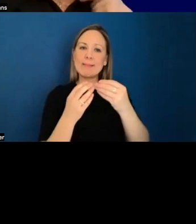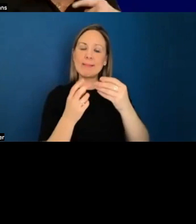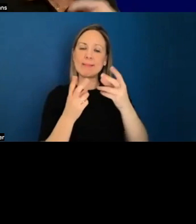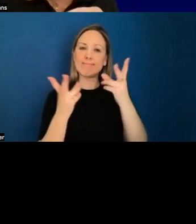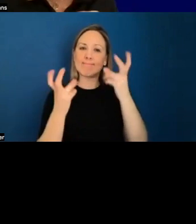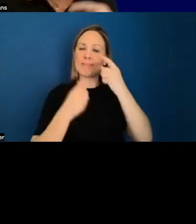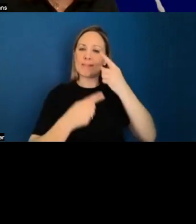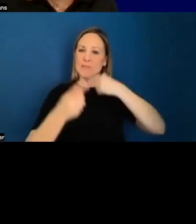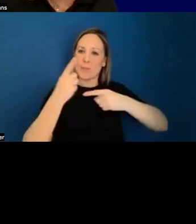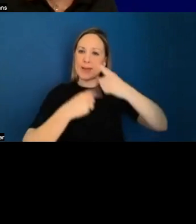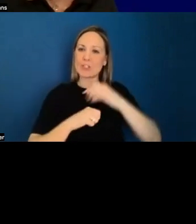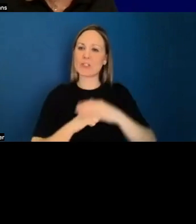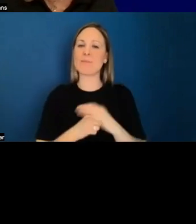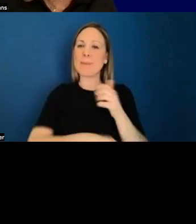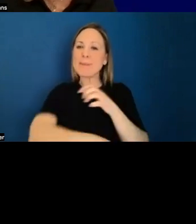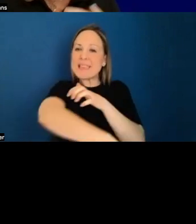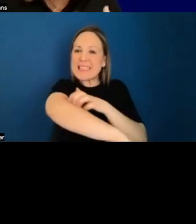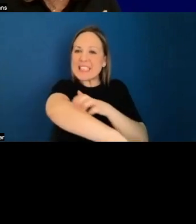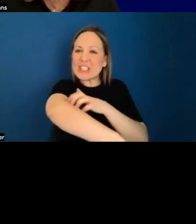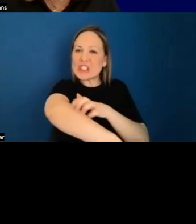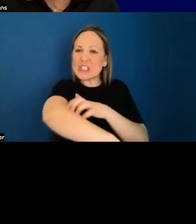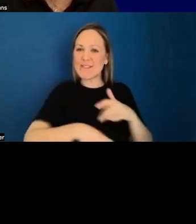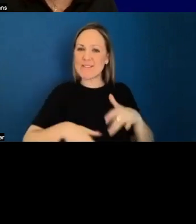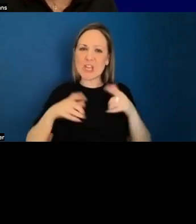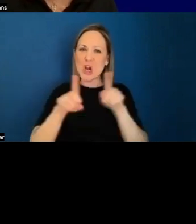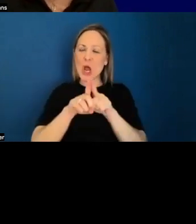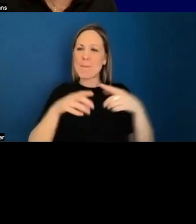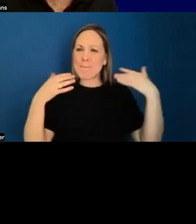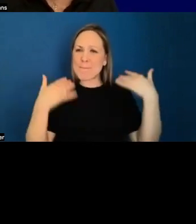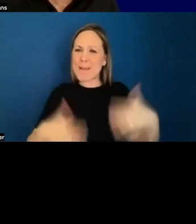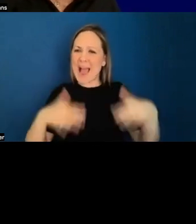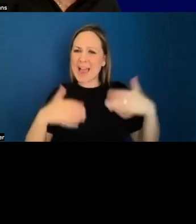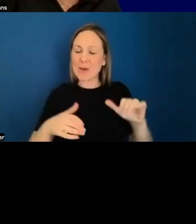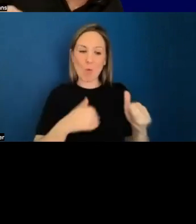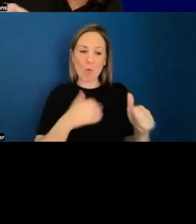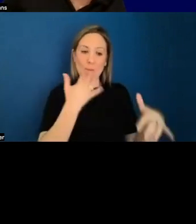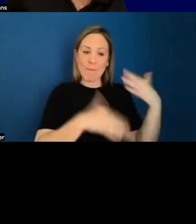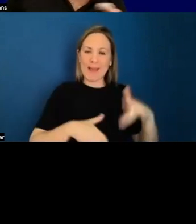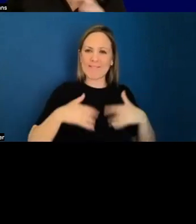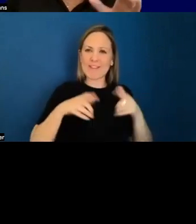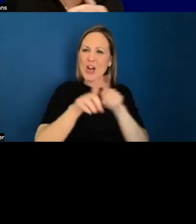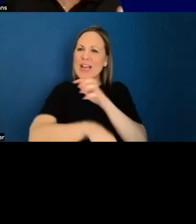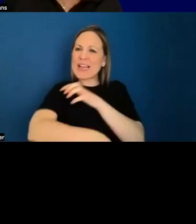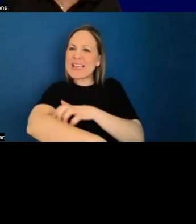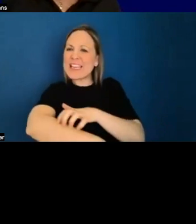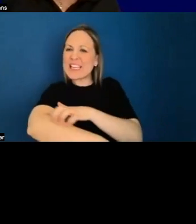An itch may feel like pain or a pain may feel like an itch. These complexities can be confusing,